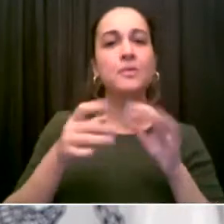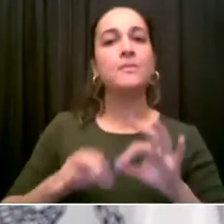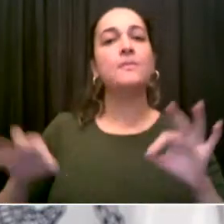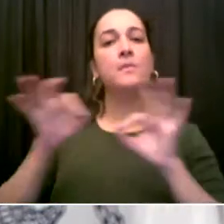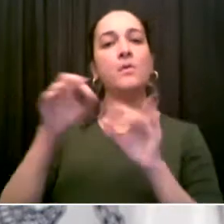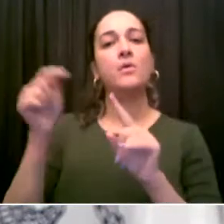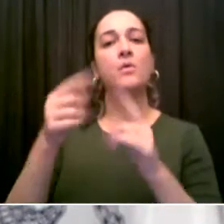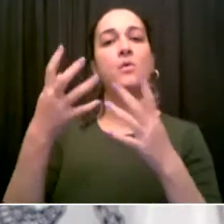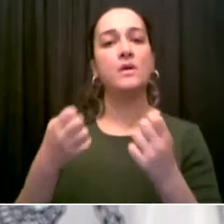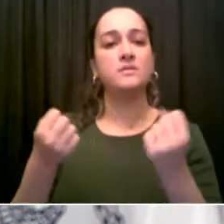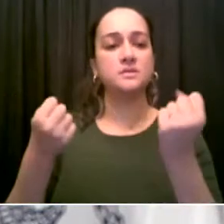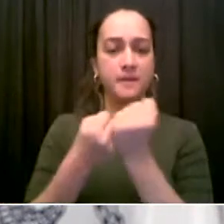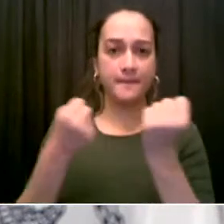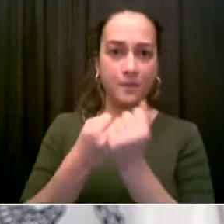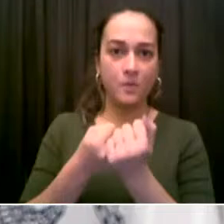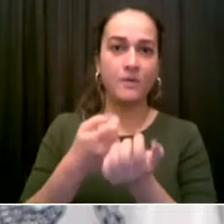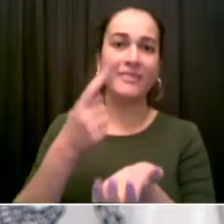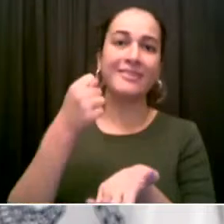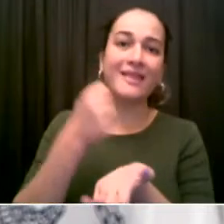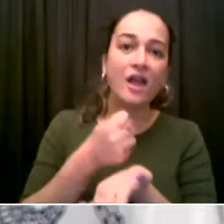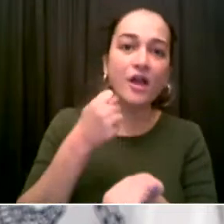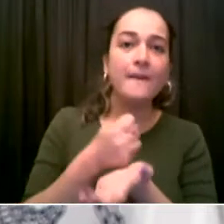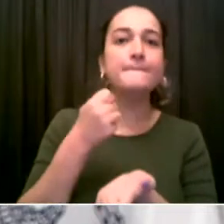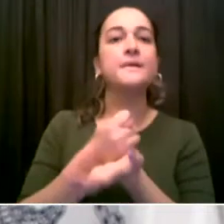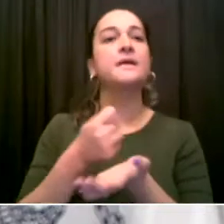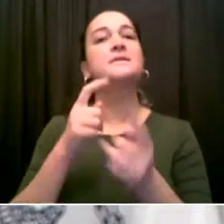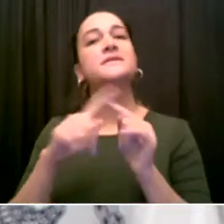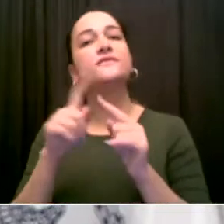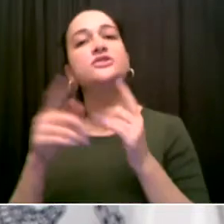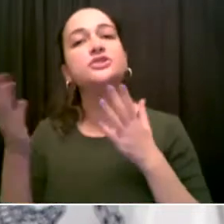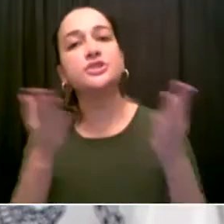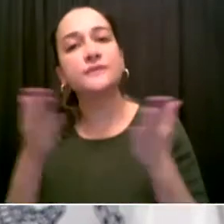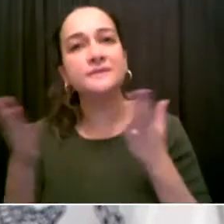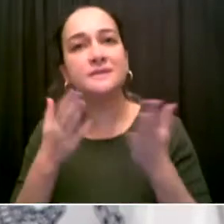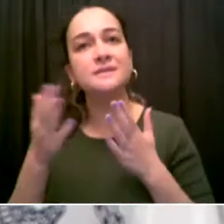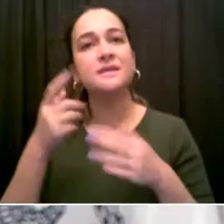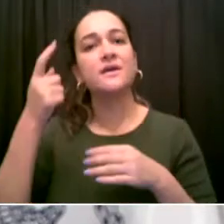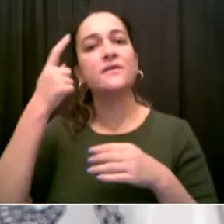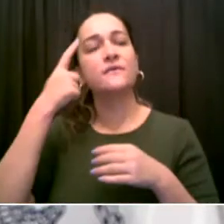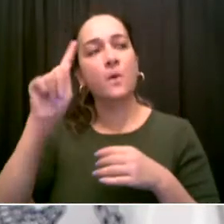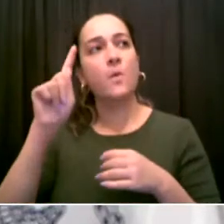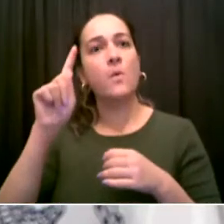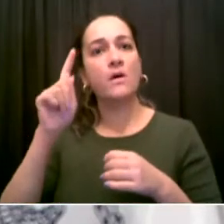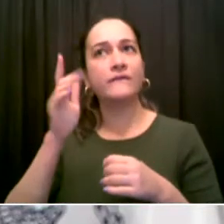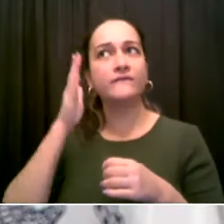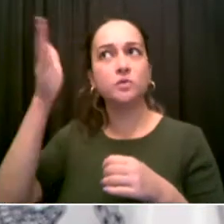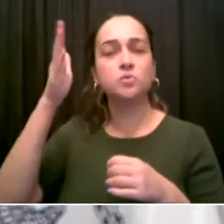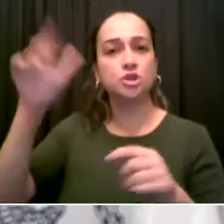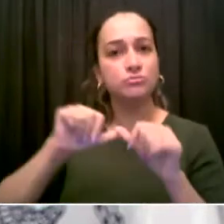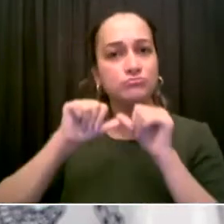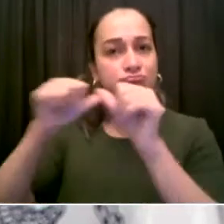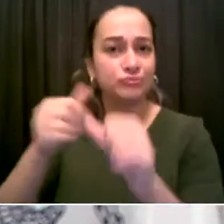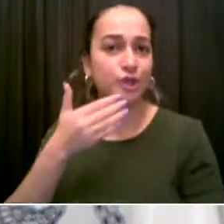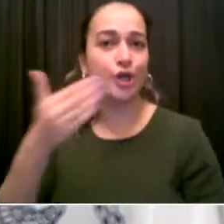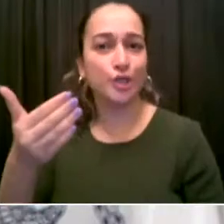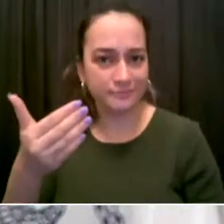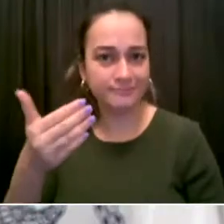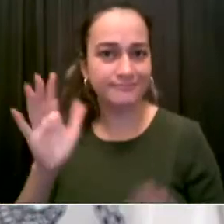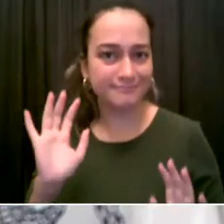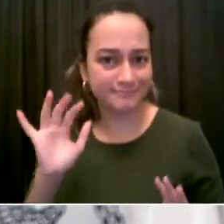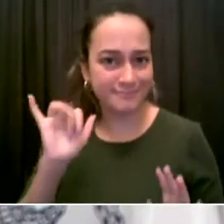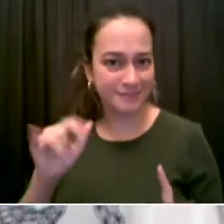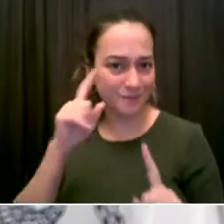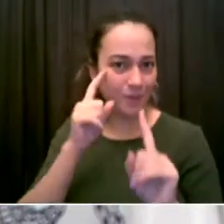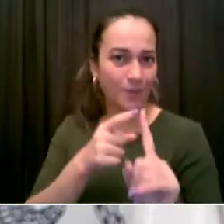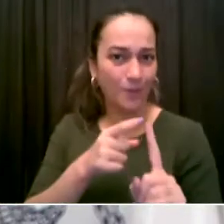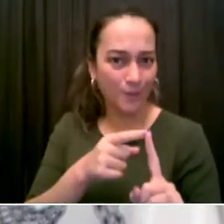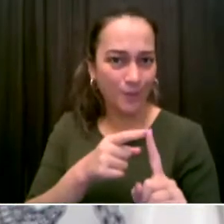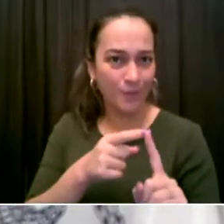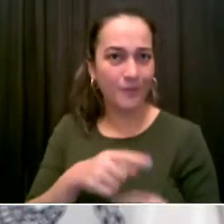HELP AND